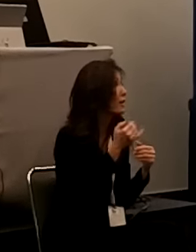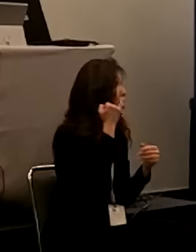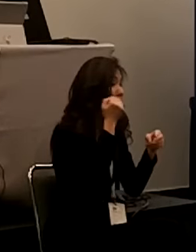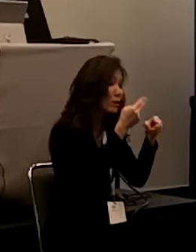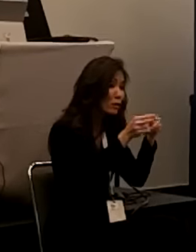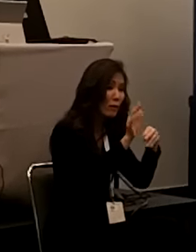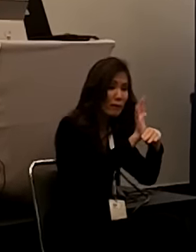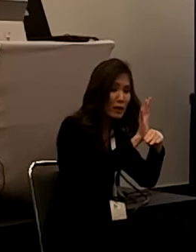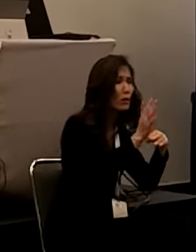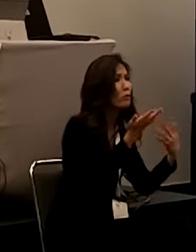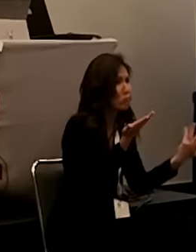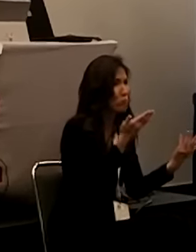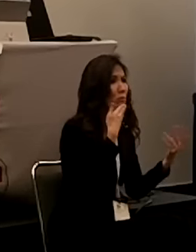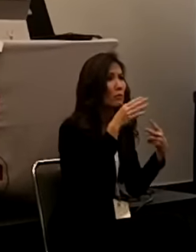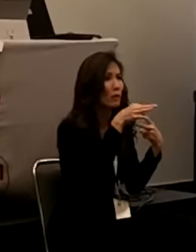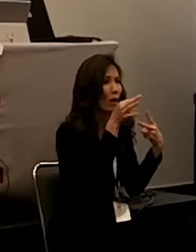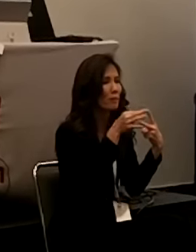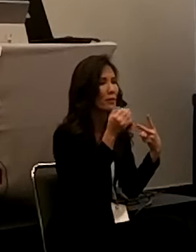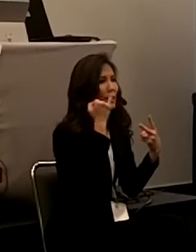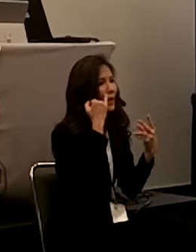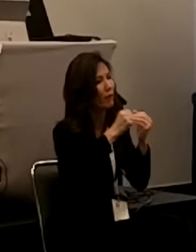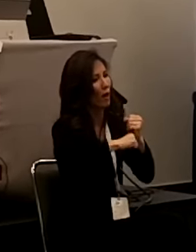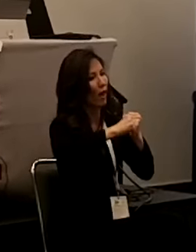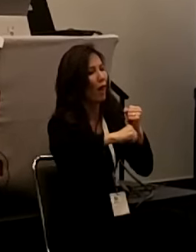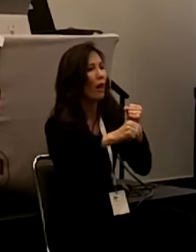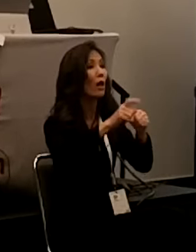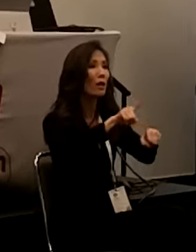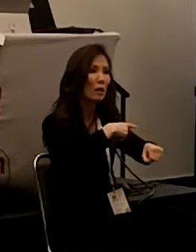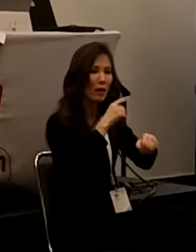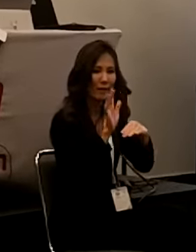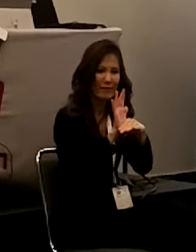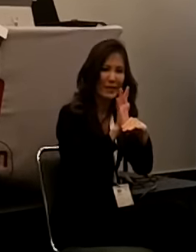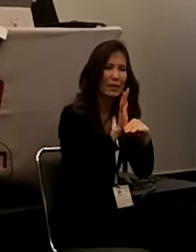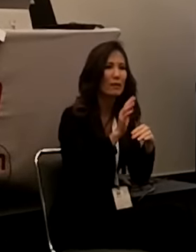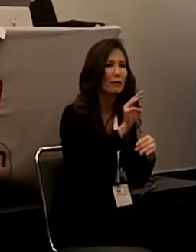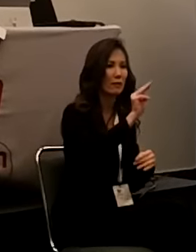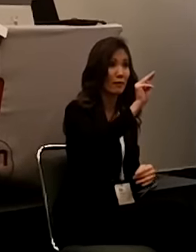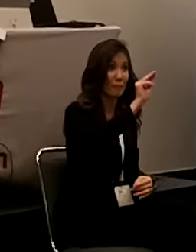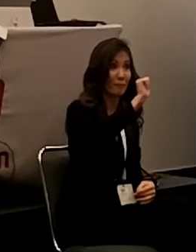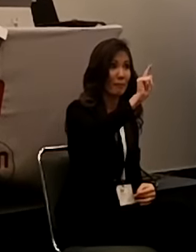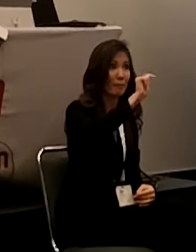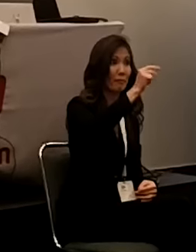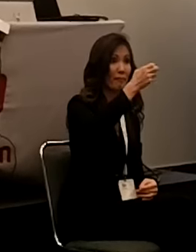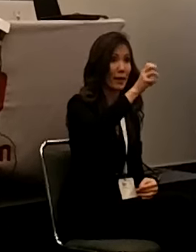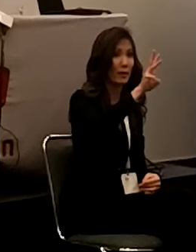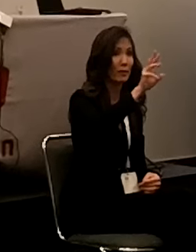If you're doing long ones, it depends. Matthew Santoro, if anybody knows who he is,